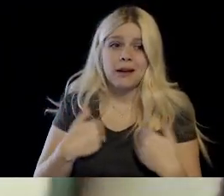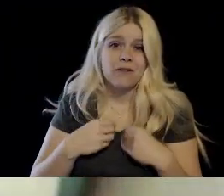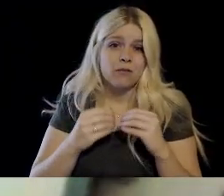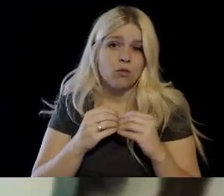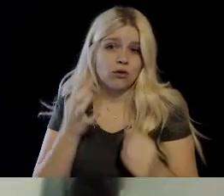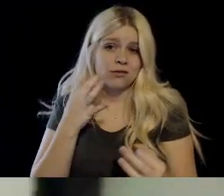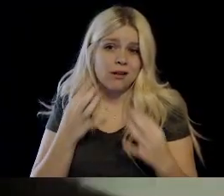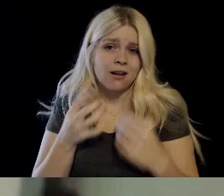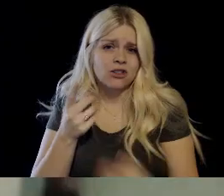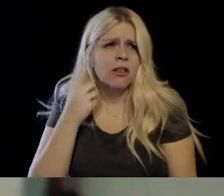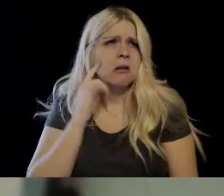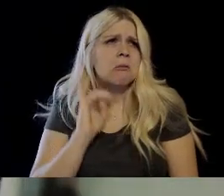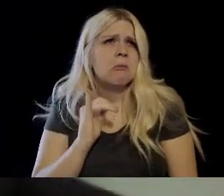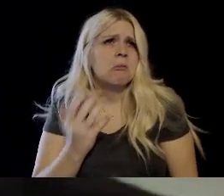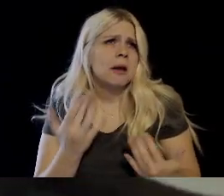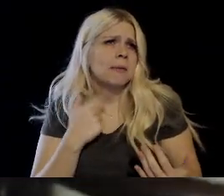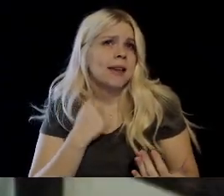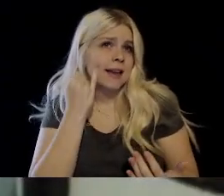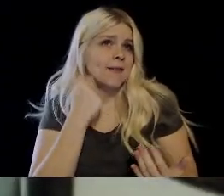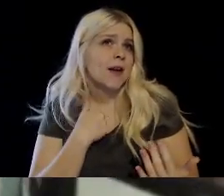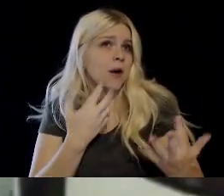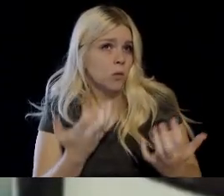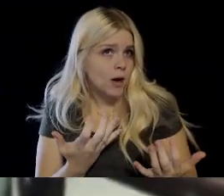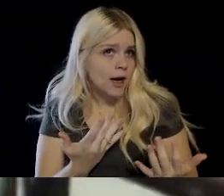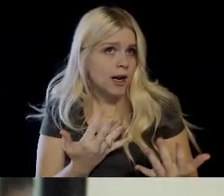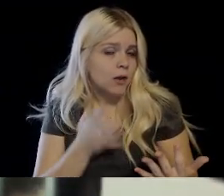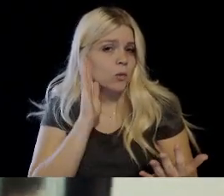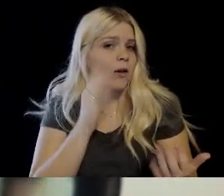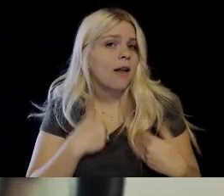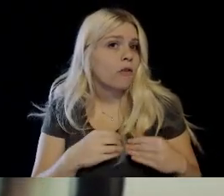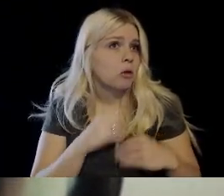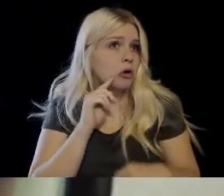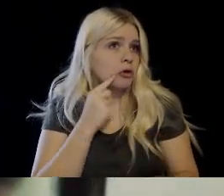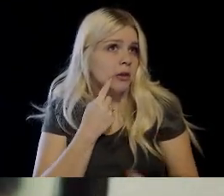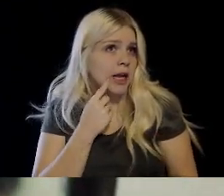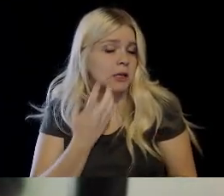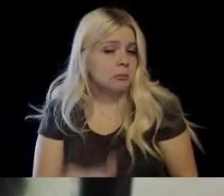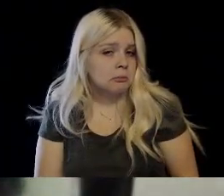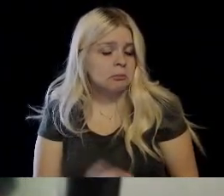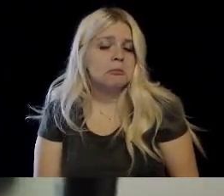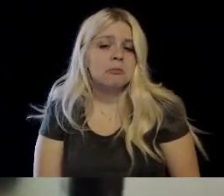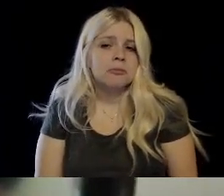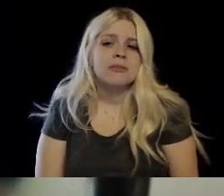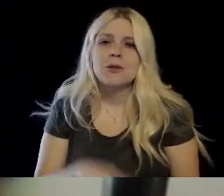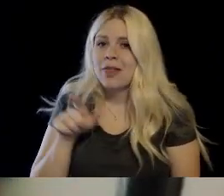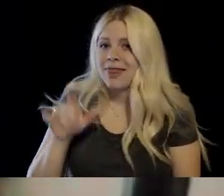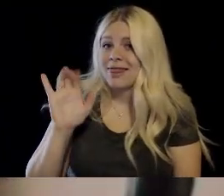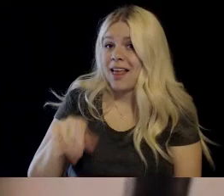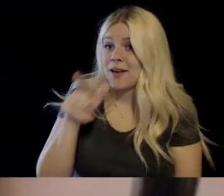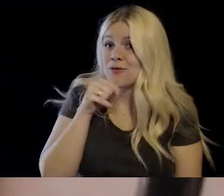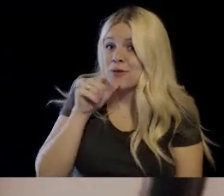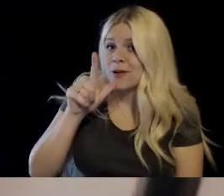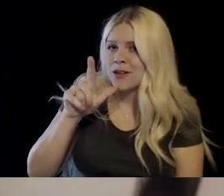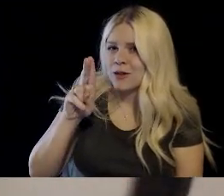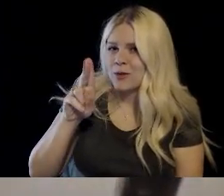Erica: Okay, here she's thinking about it. This one's LouLou, you said. Joanne: Mm-hmm